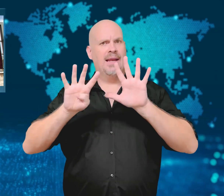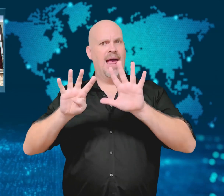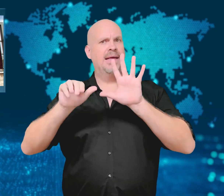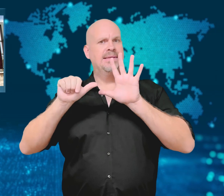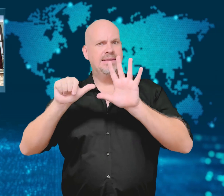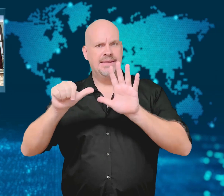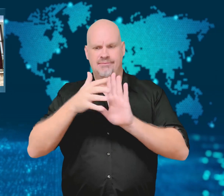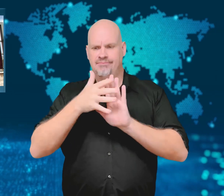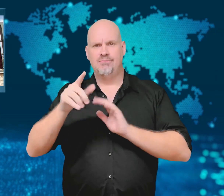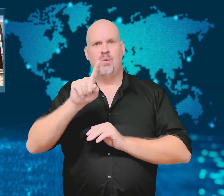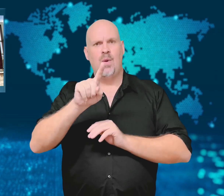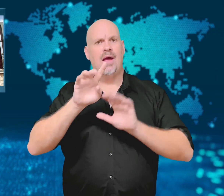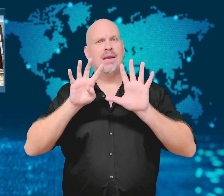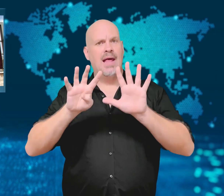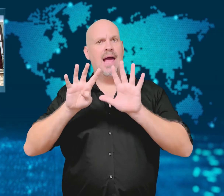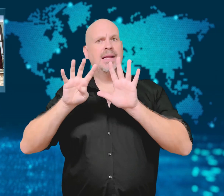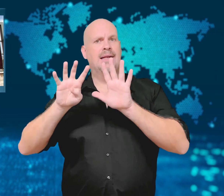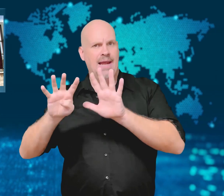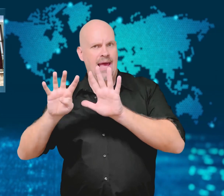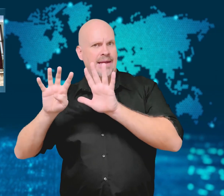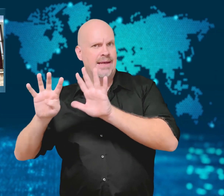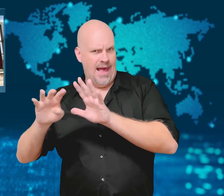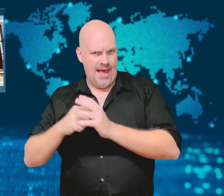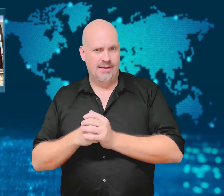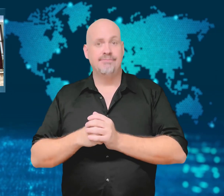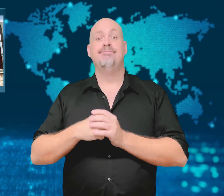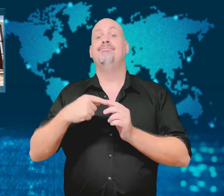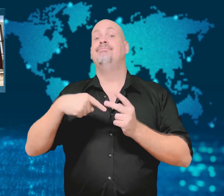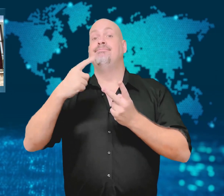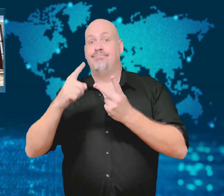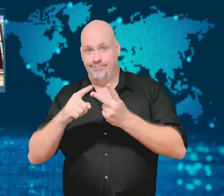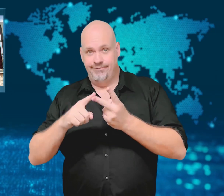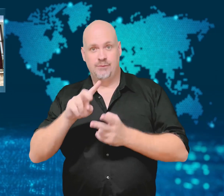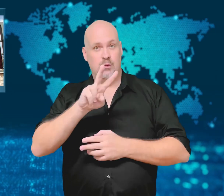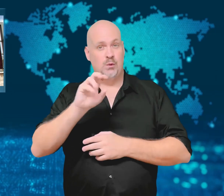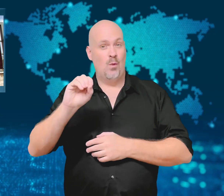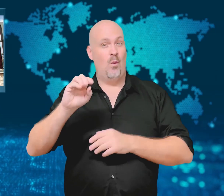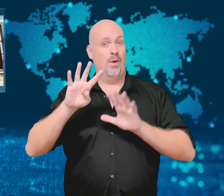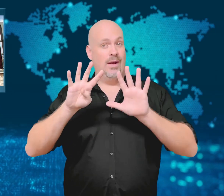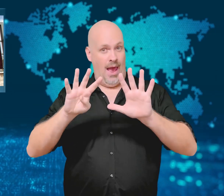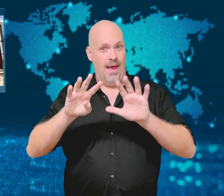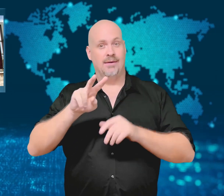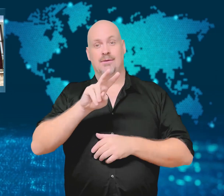and 1999, and again from 2009 to 2021.